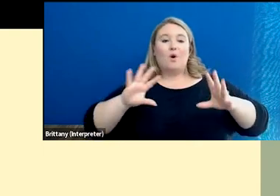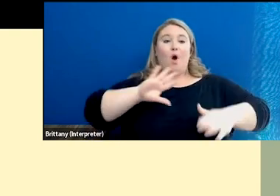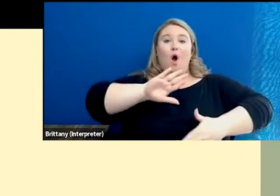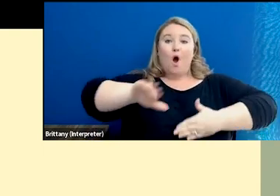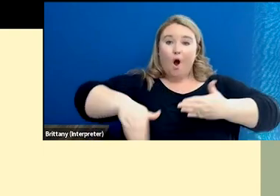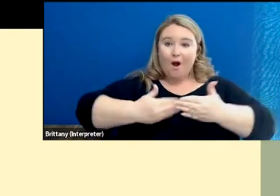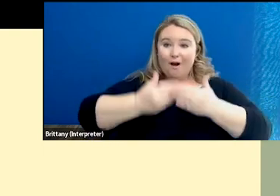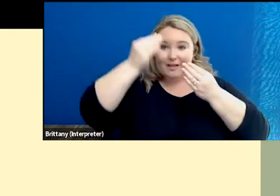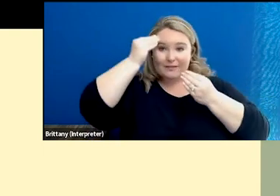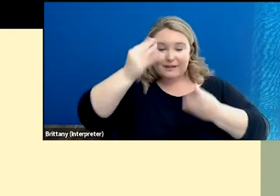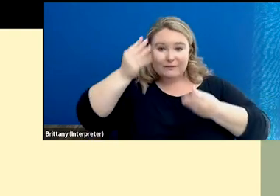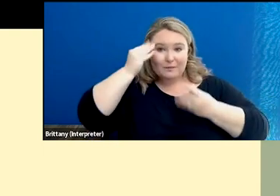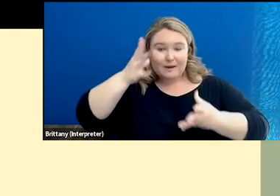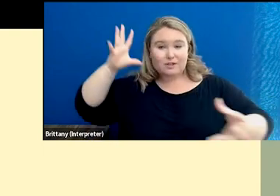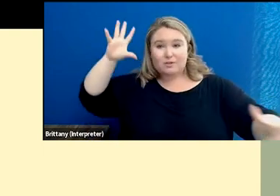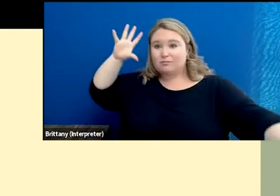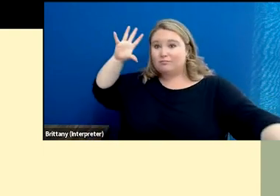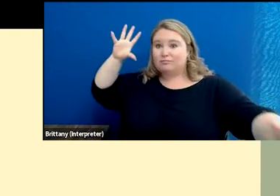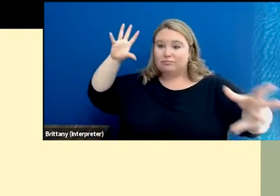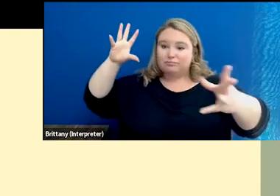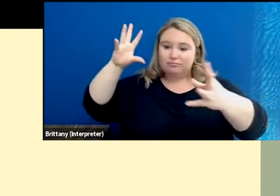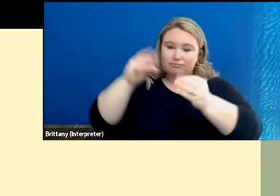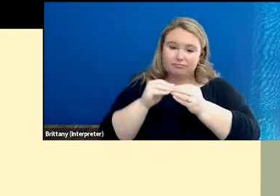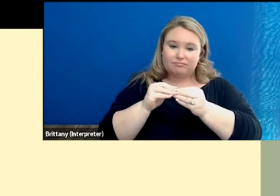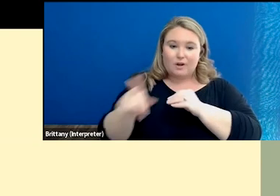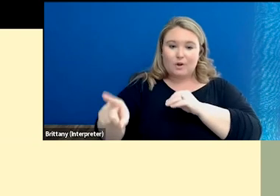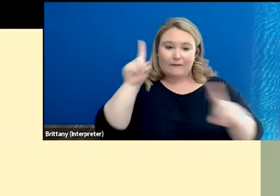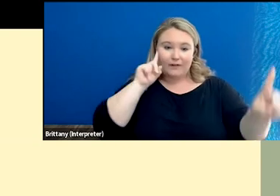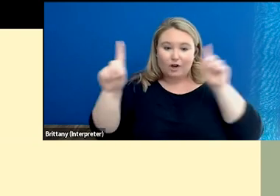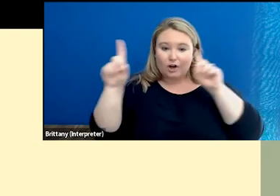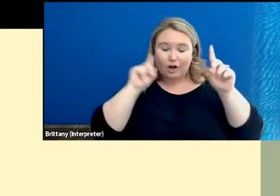that you have heard over the last almost hour and a half,